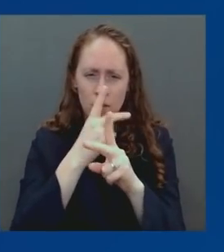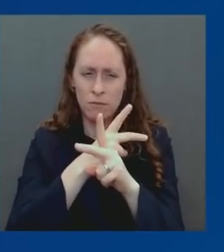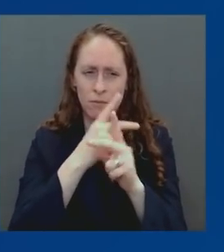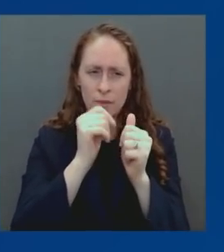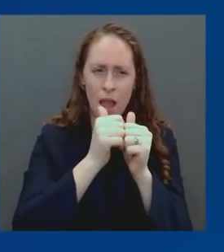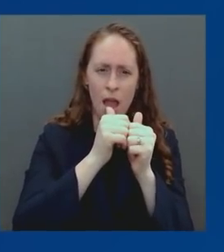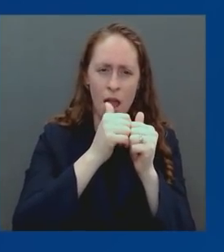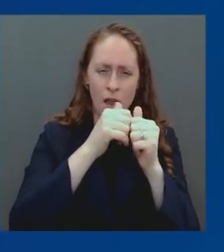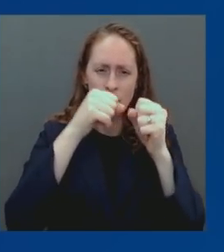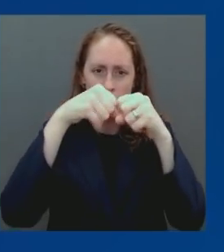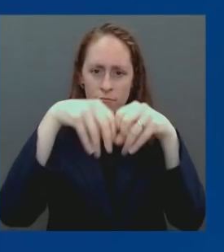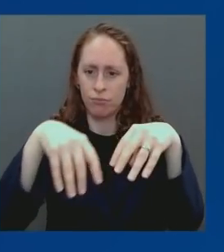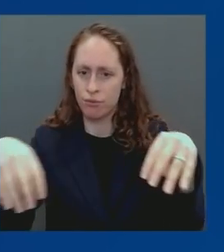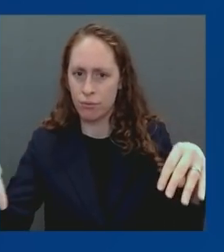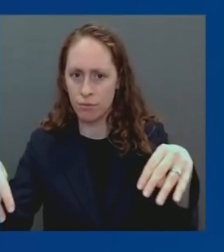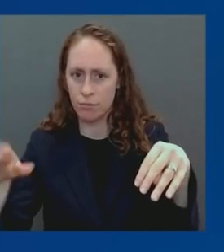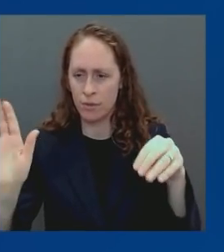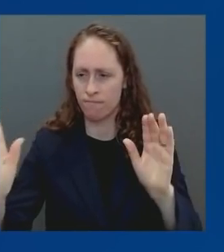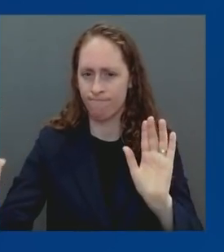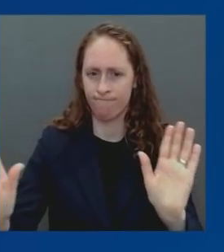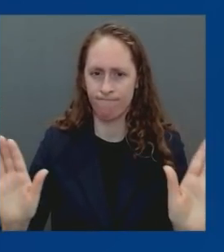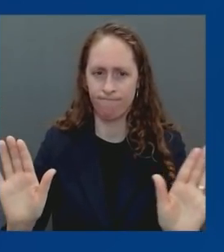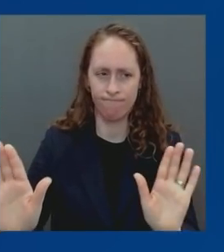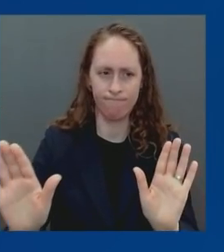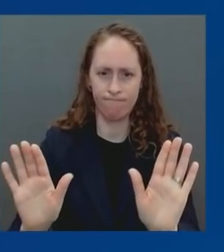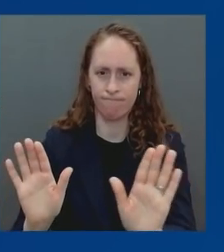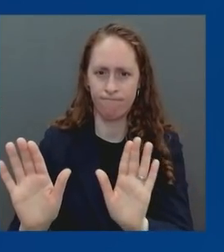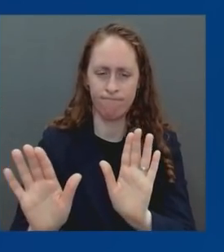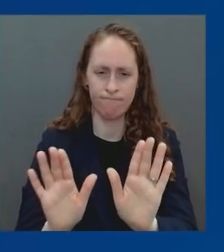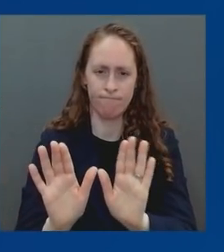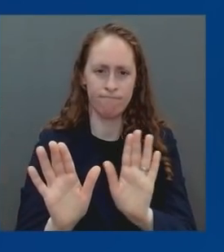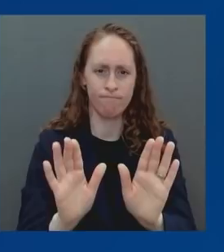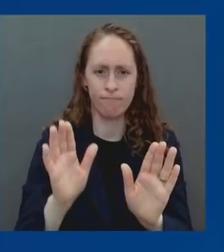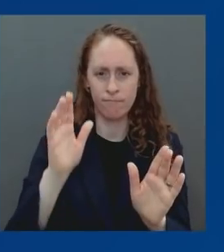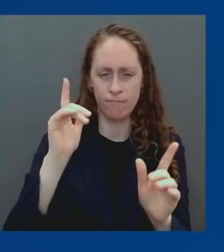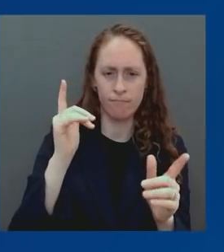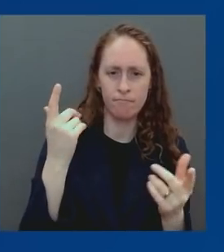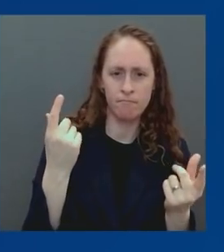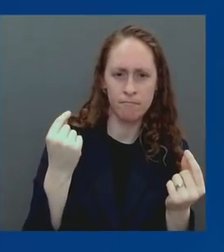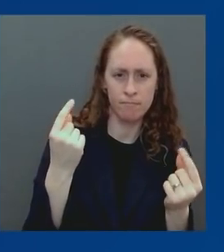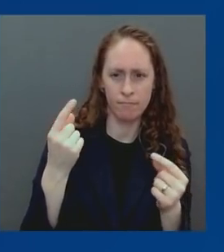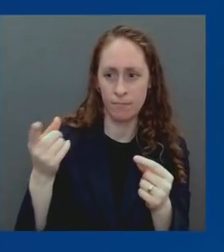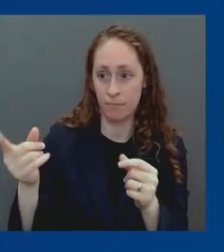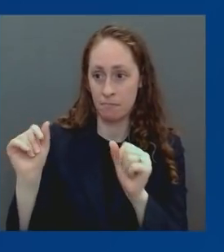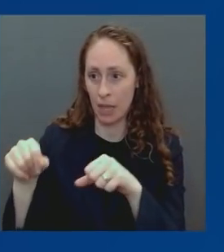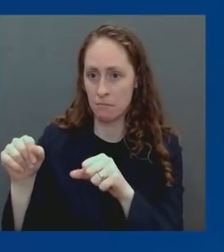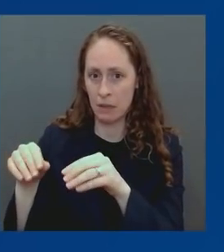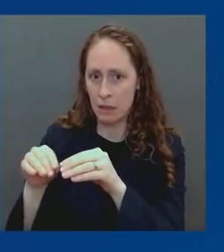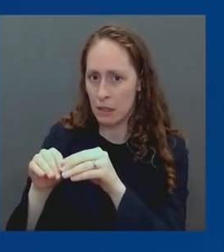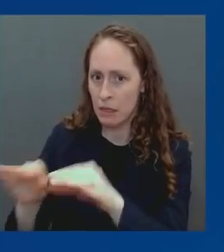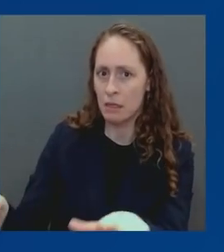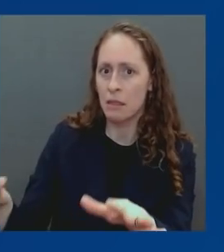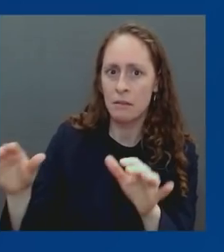so that we could hit the ground running. The second part of the program relates to both the development